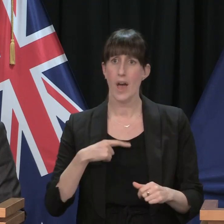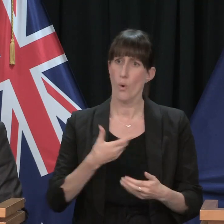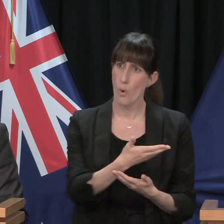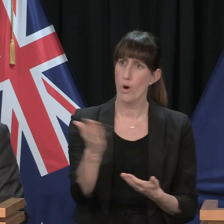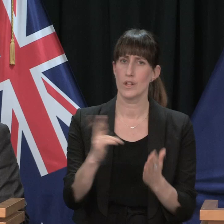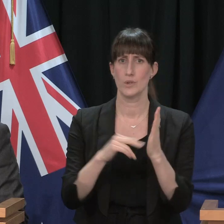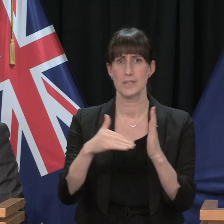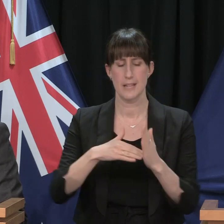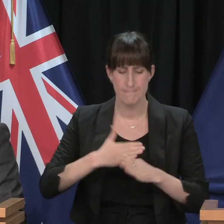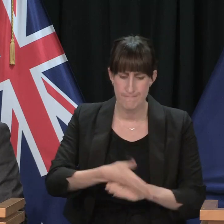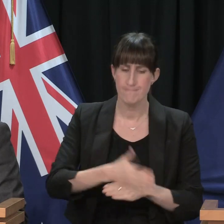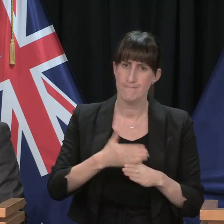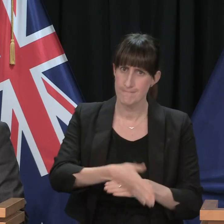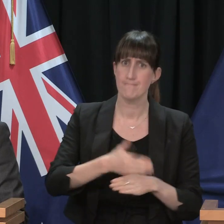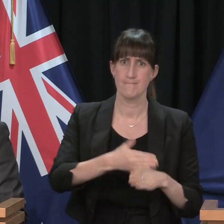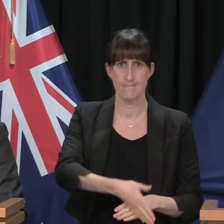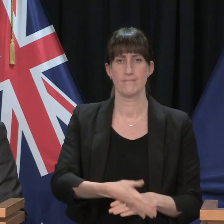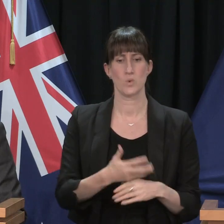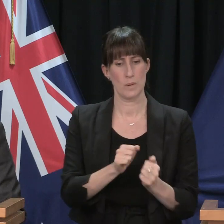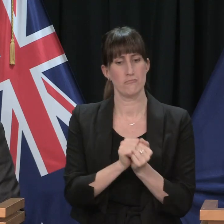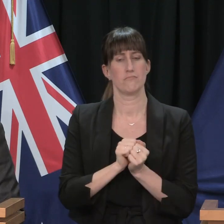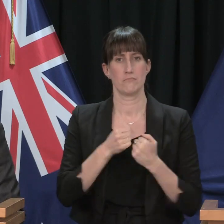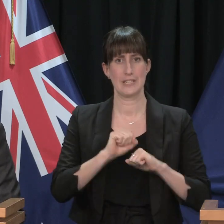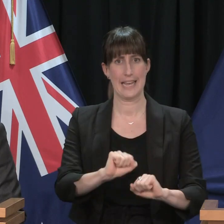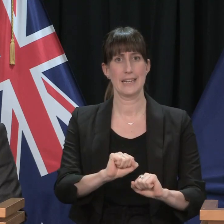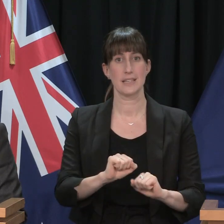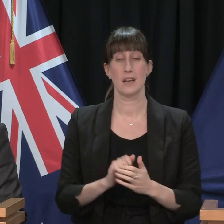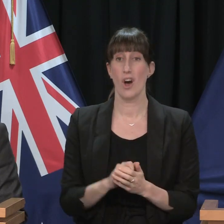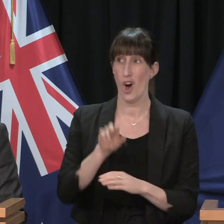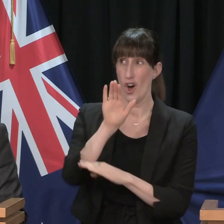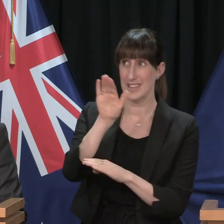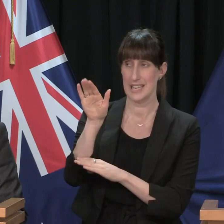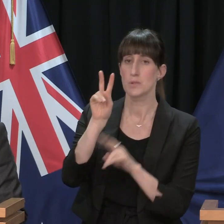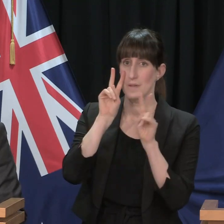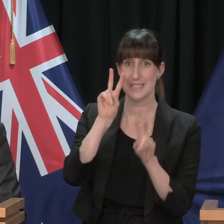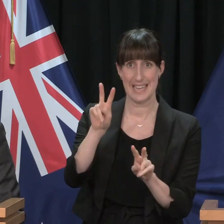direct result of the sacrifices all New Zealanders have made. We see every day